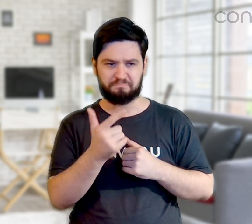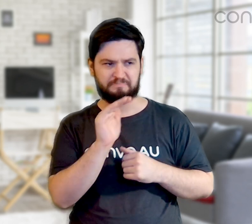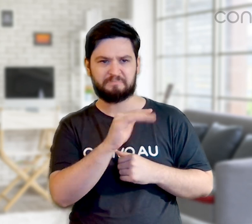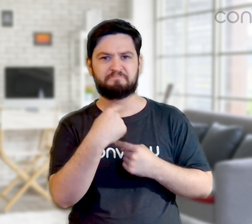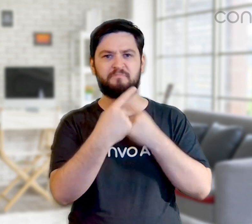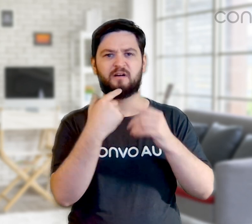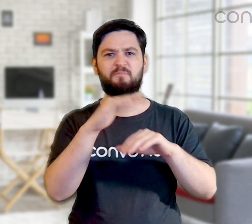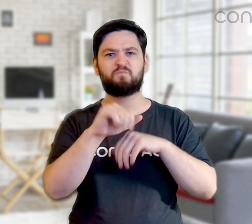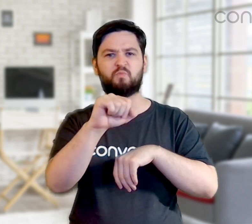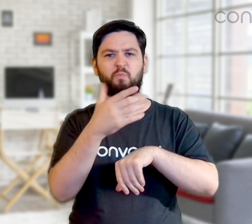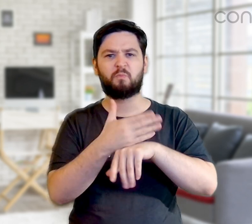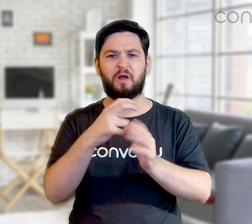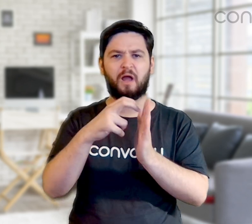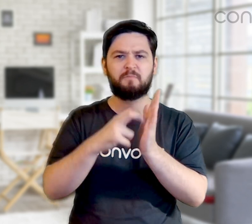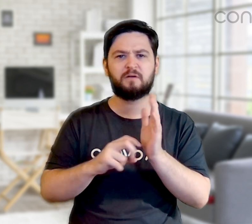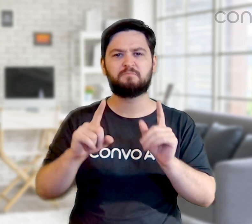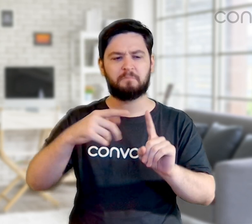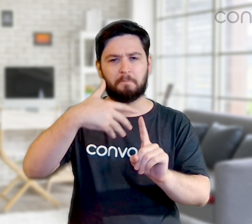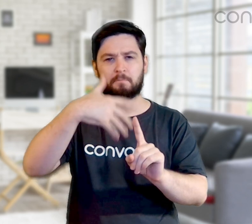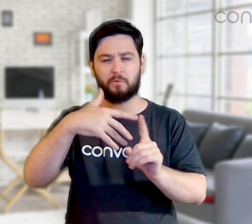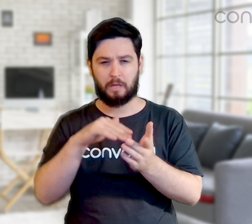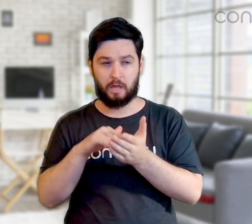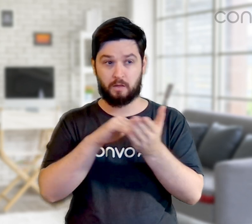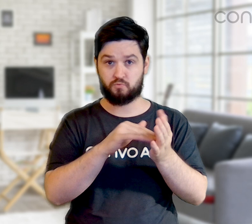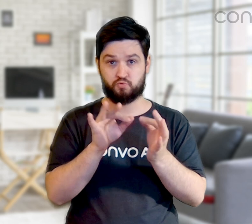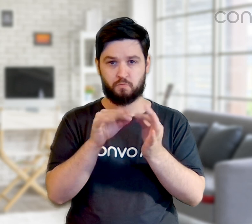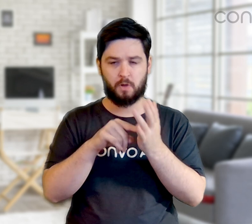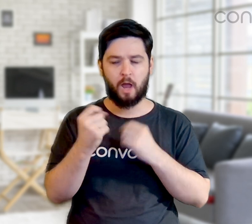and background about your job interview and the role you applied for,